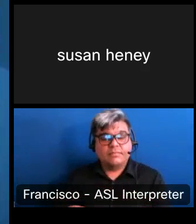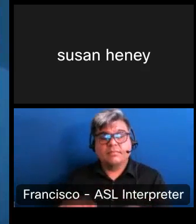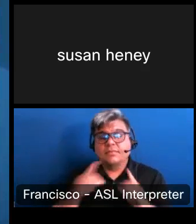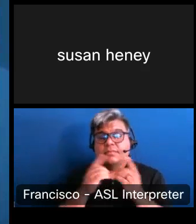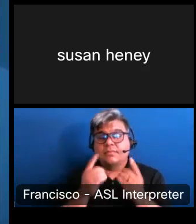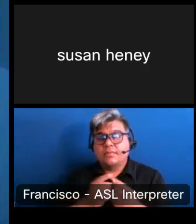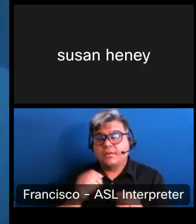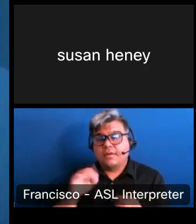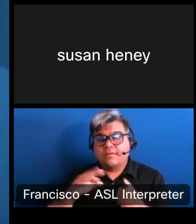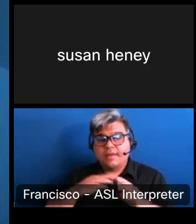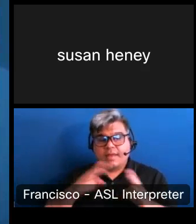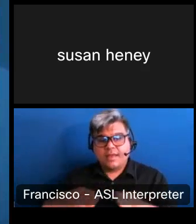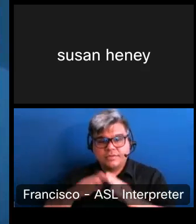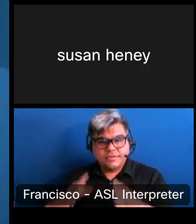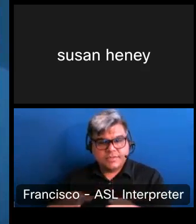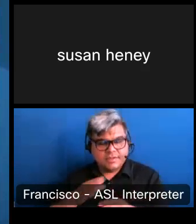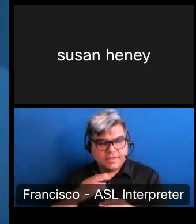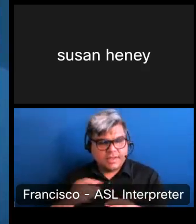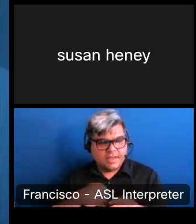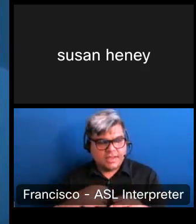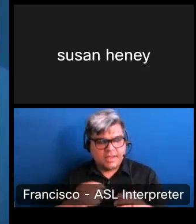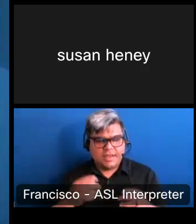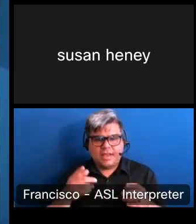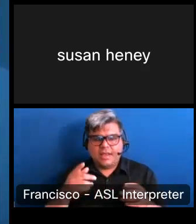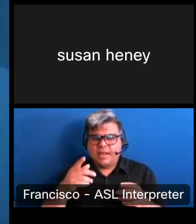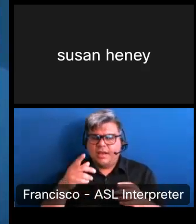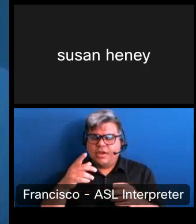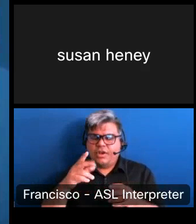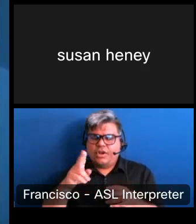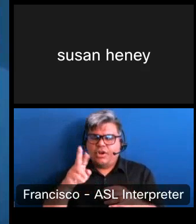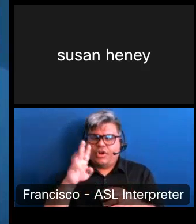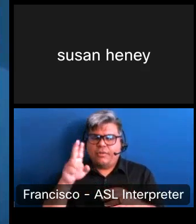Housing and Urban Development otherwise known as HUD, with the Community Development Block